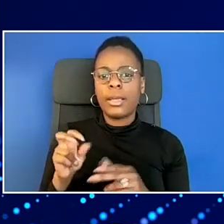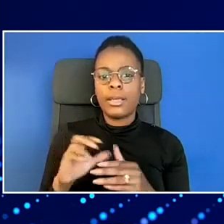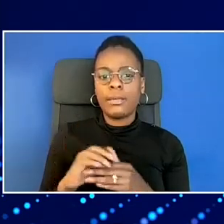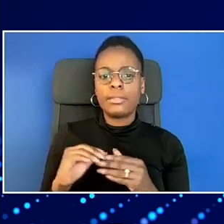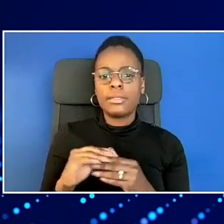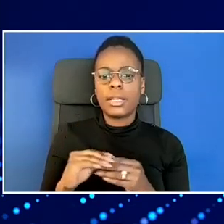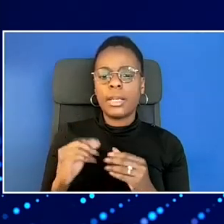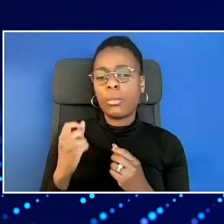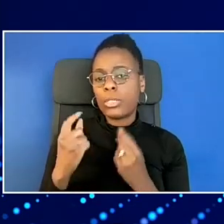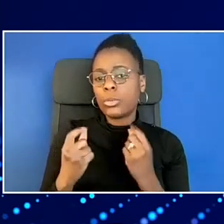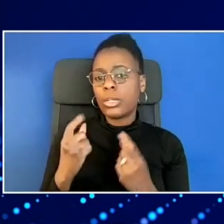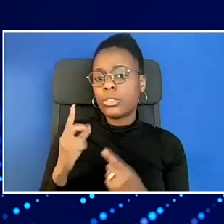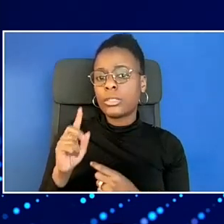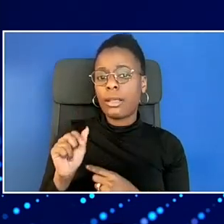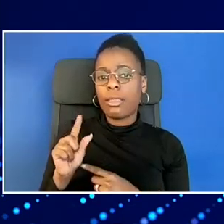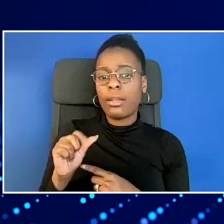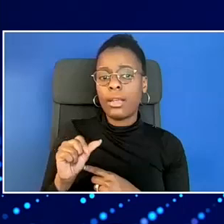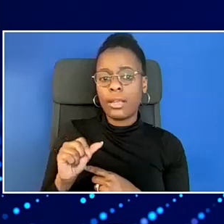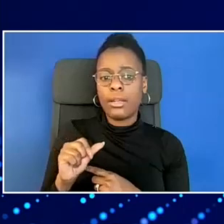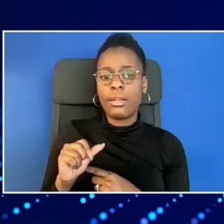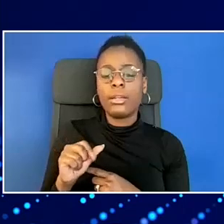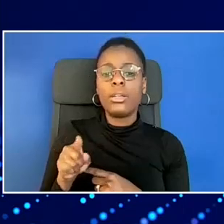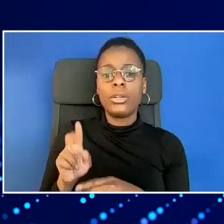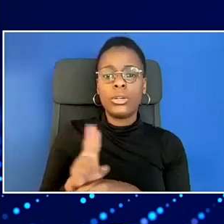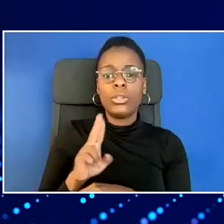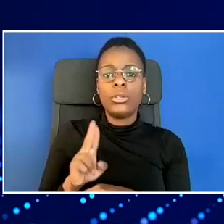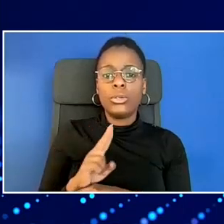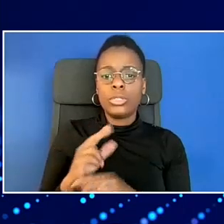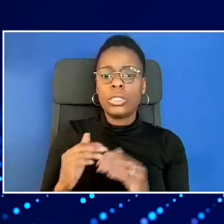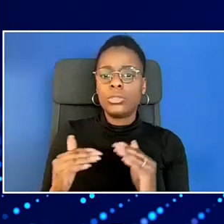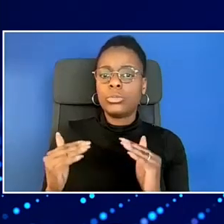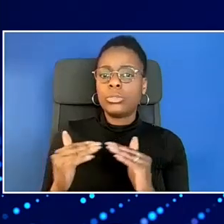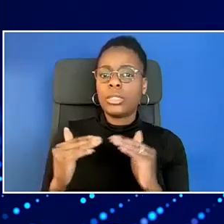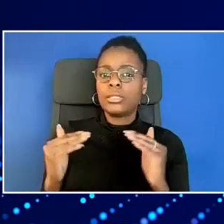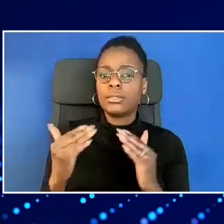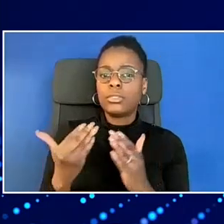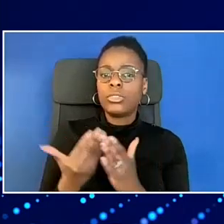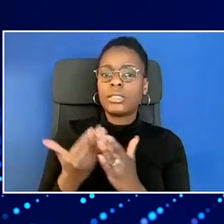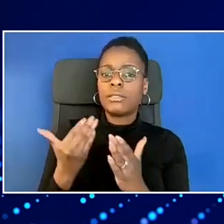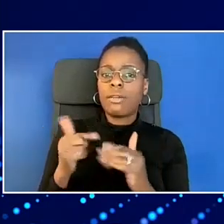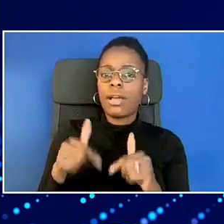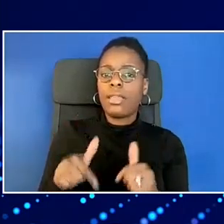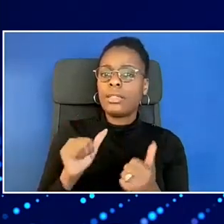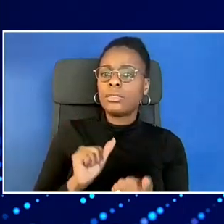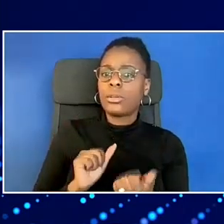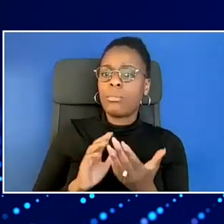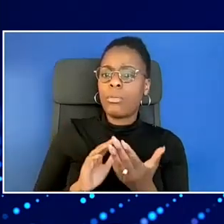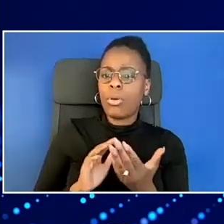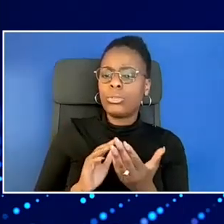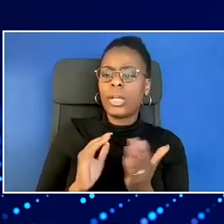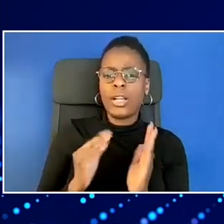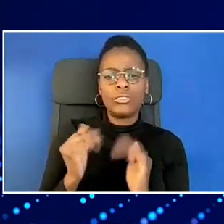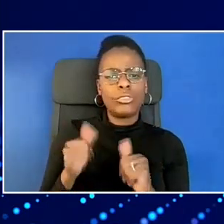that you're using to sort of justify this approach. So I tried to jot down what you said. I think what you said was the